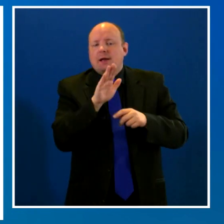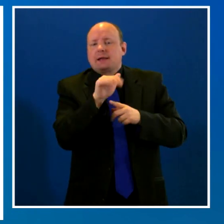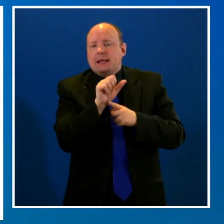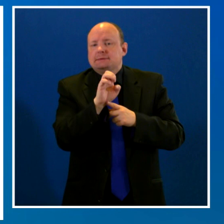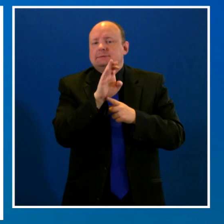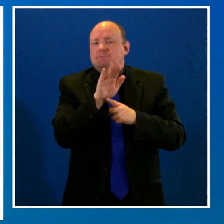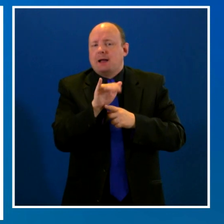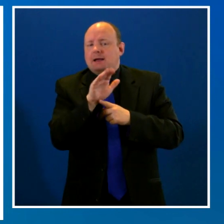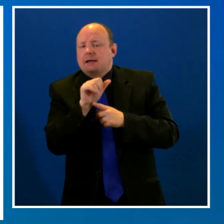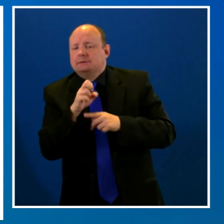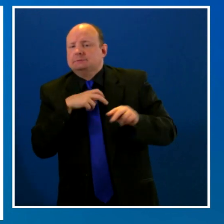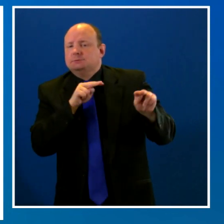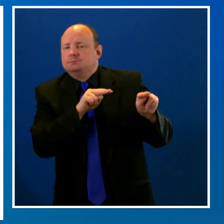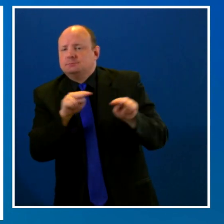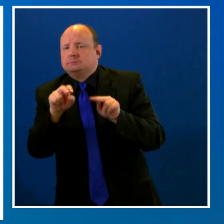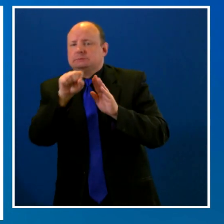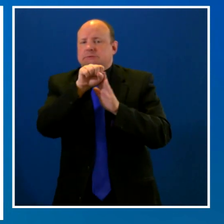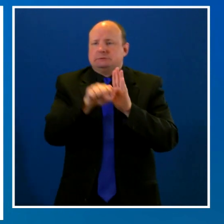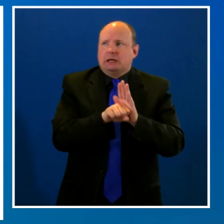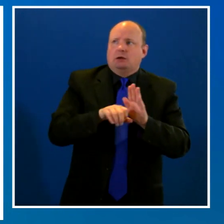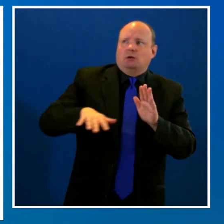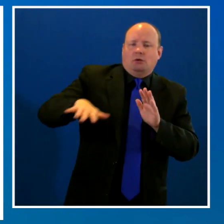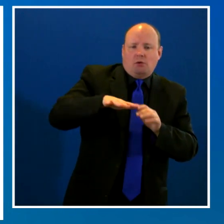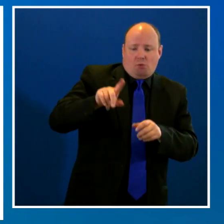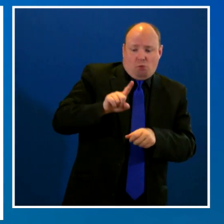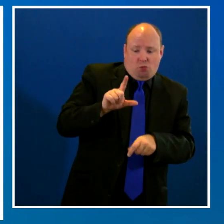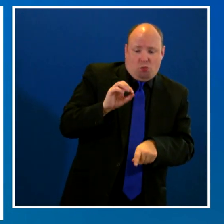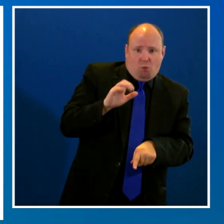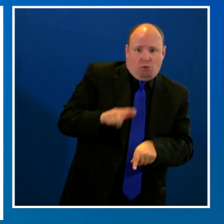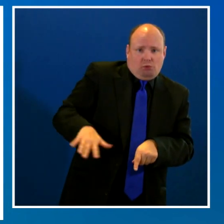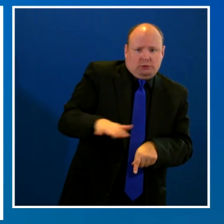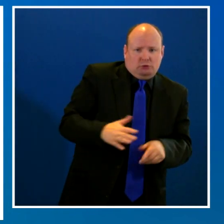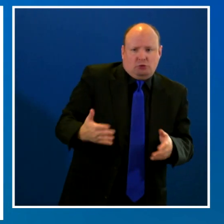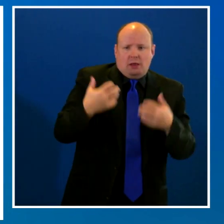local public health officials to determine any additional safety